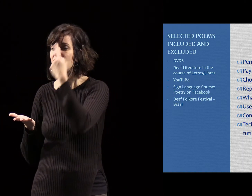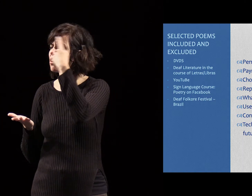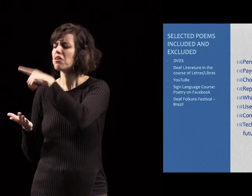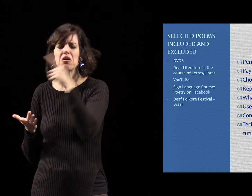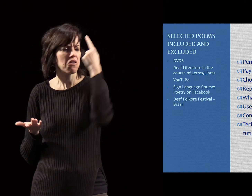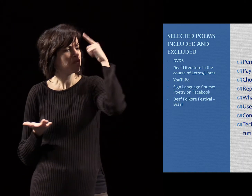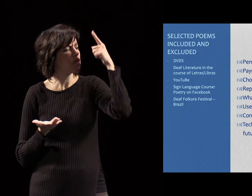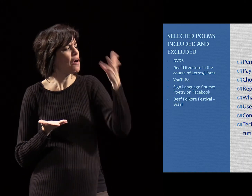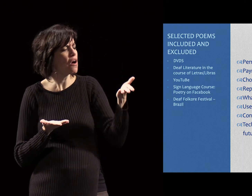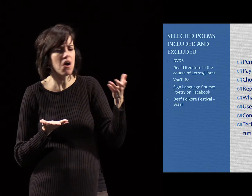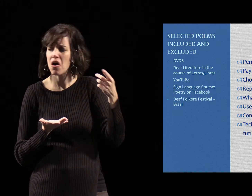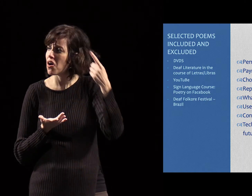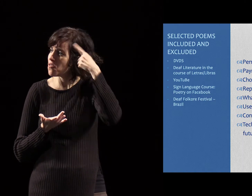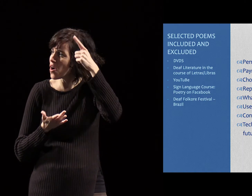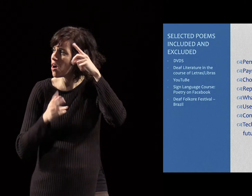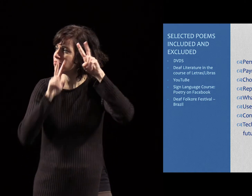You have to negotiate with people.